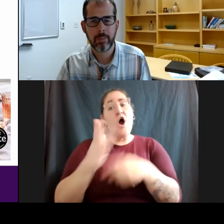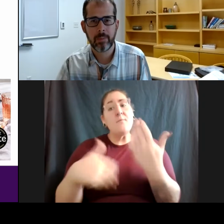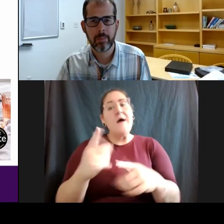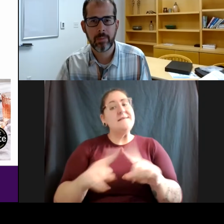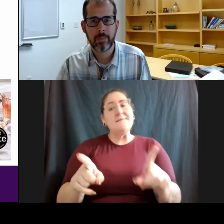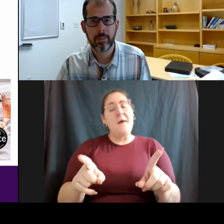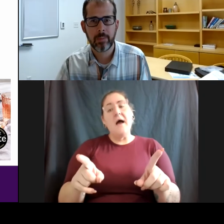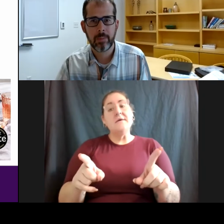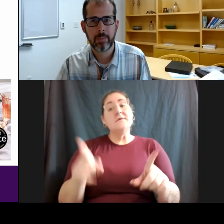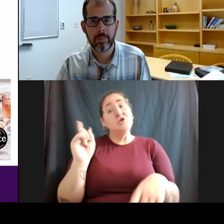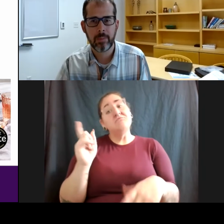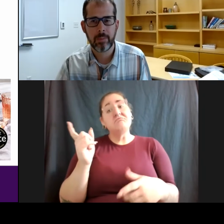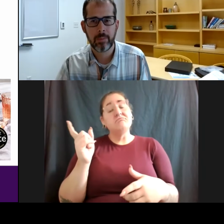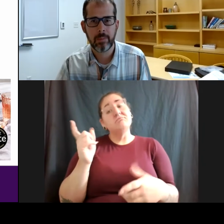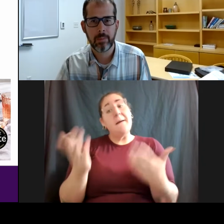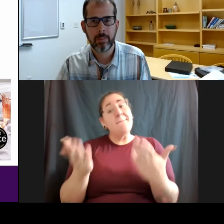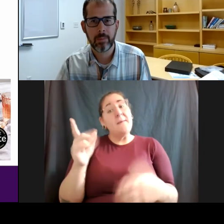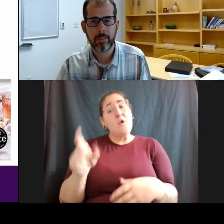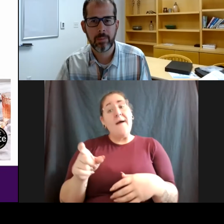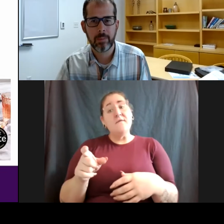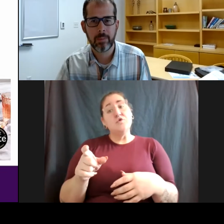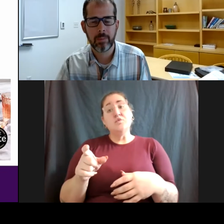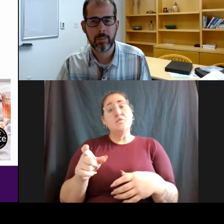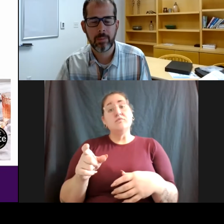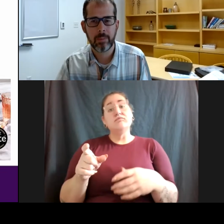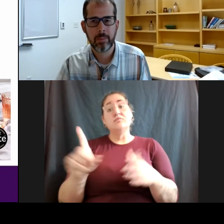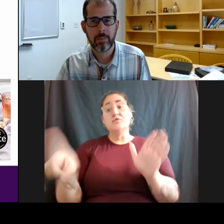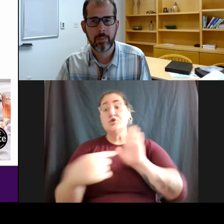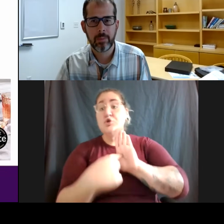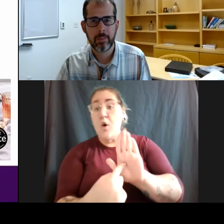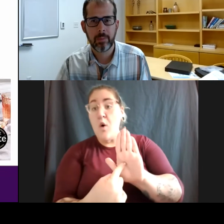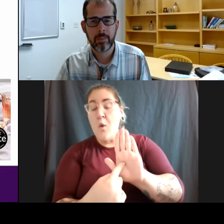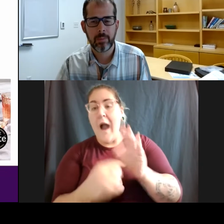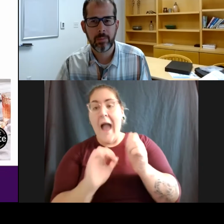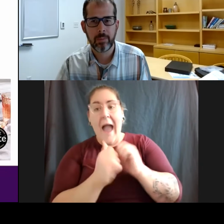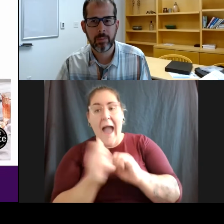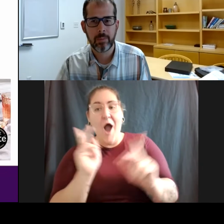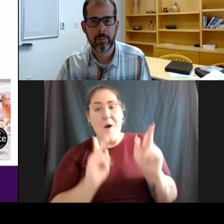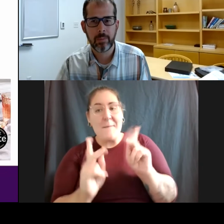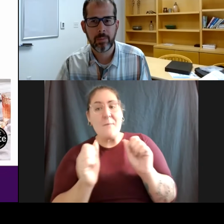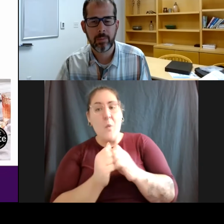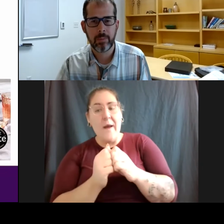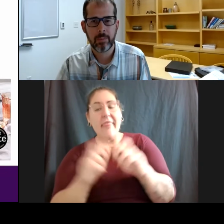flag how people with temporary or situational disabilities, or impairments I should say,